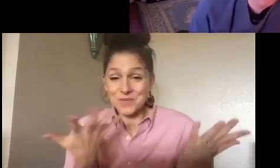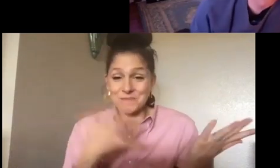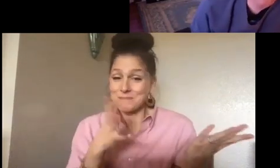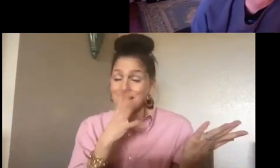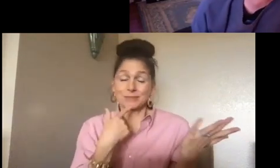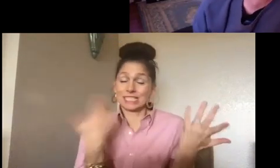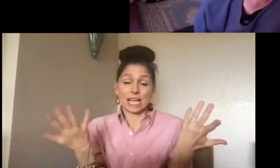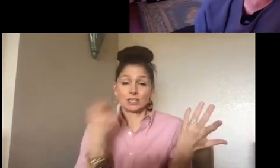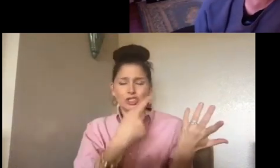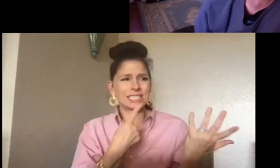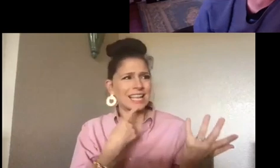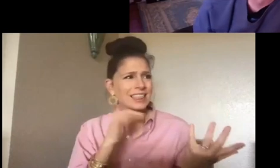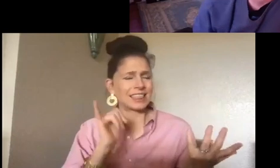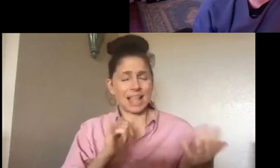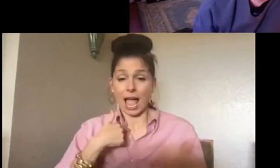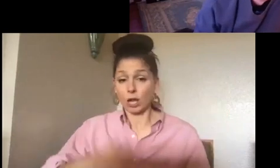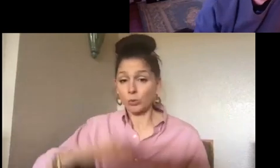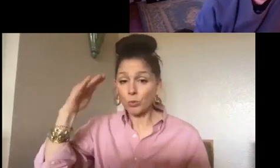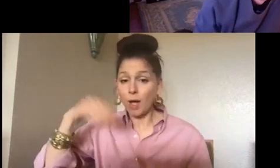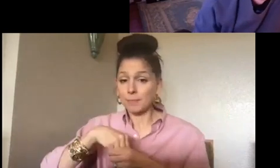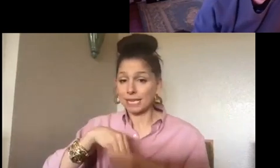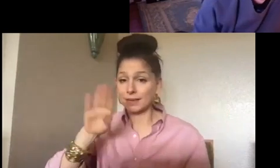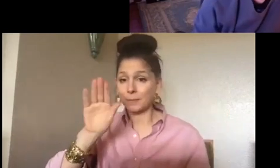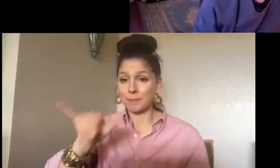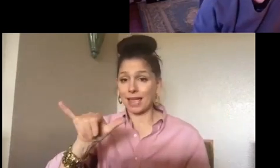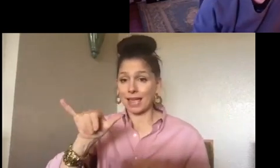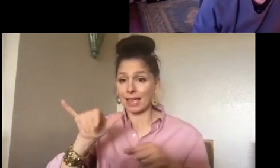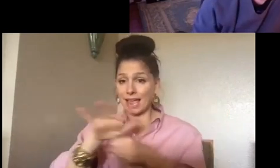what my mother says, that's what she said. She said that when I was growing